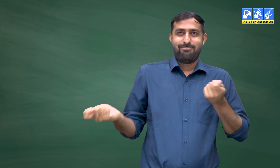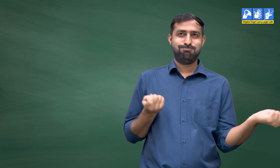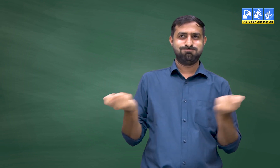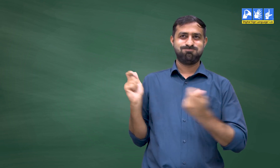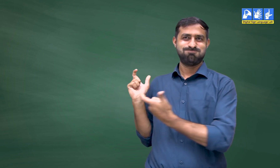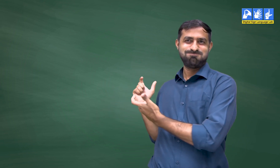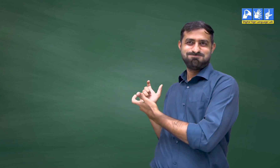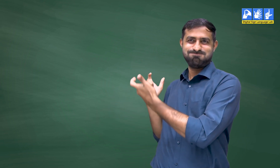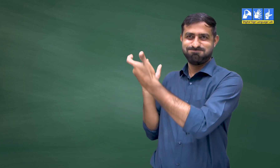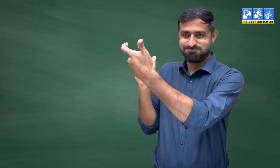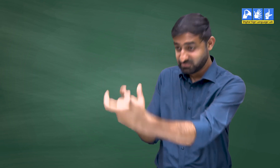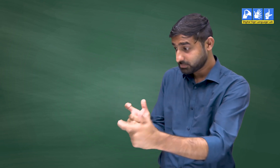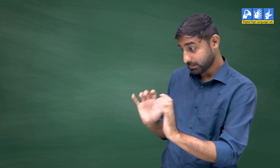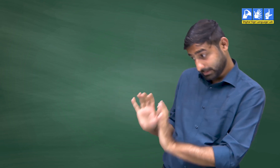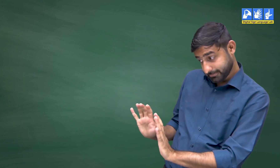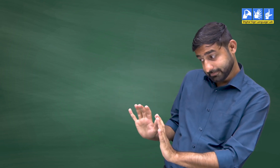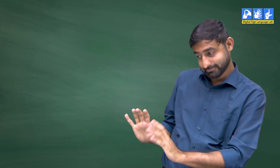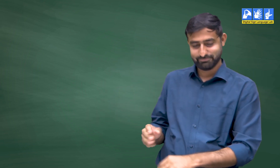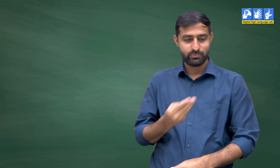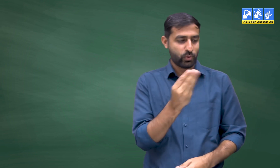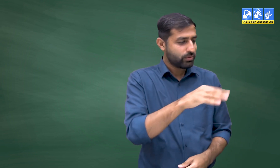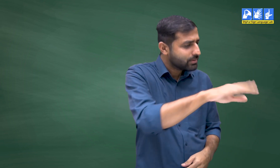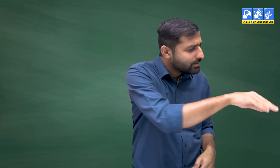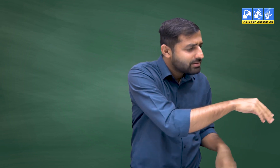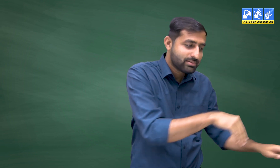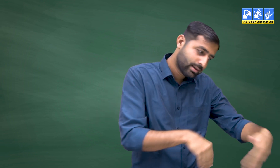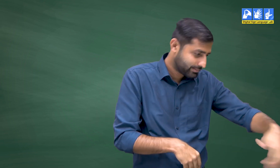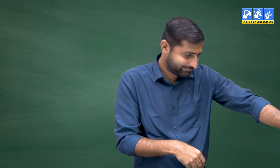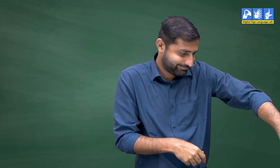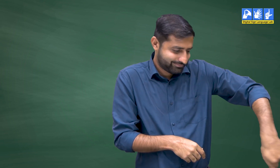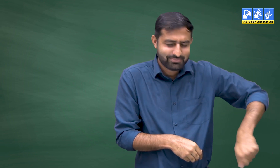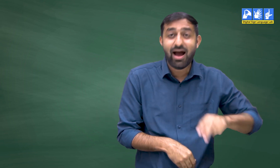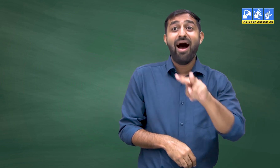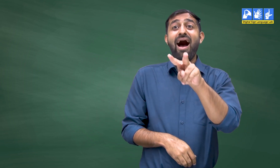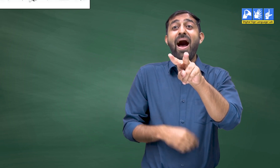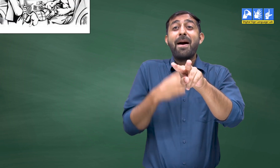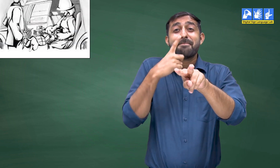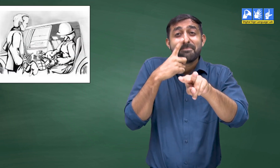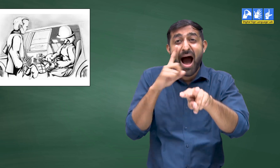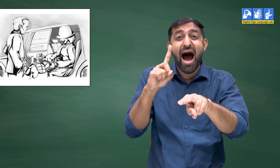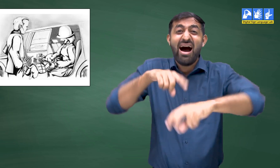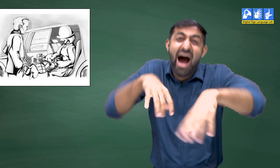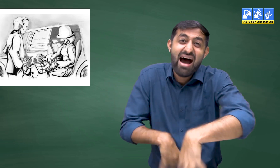She happily drove to the veterinary hospital. Tricki was called and the minute he saw Mrs. Pumphrey,